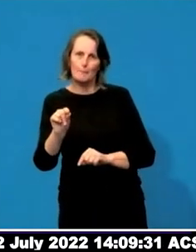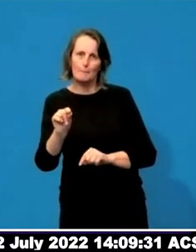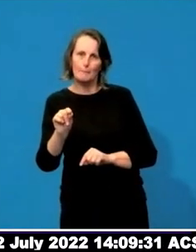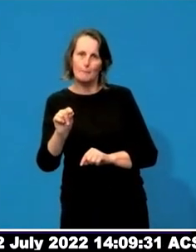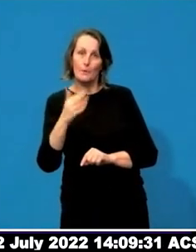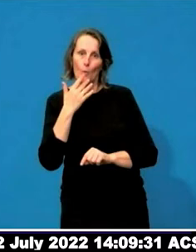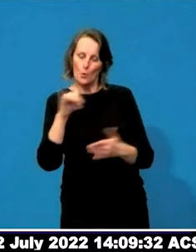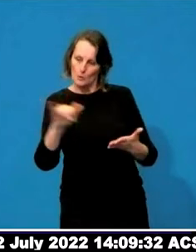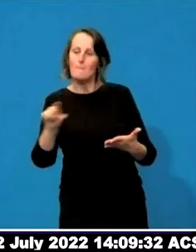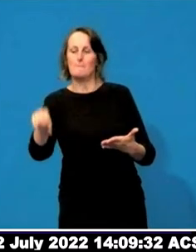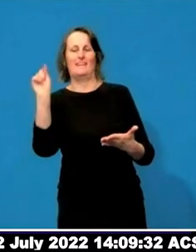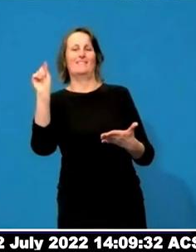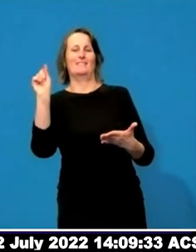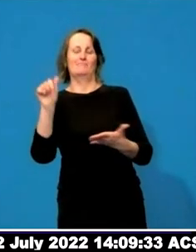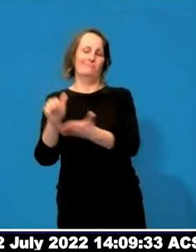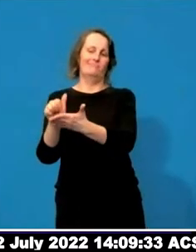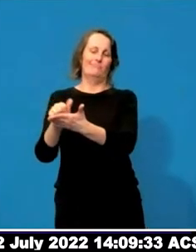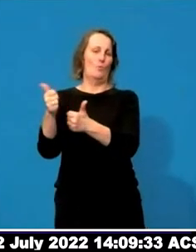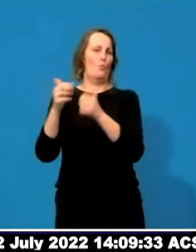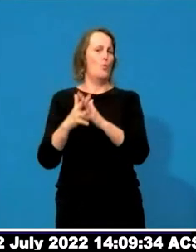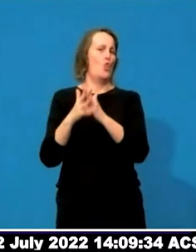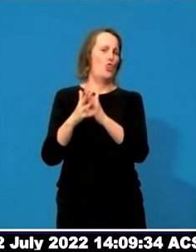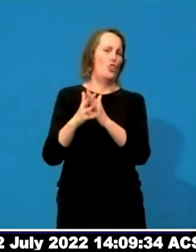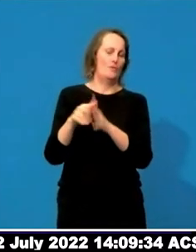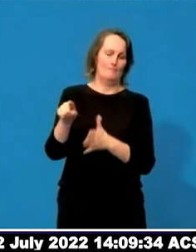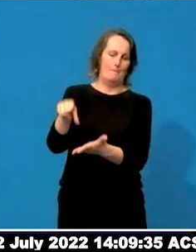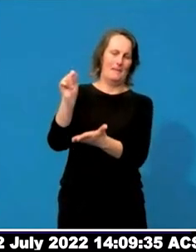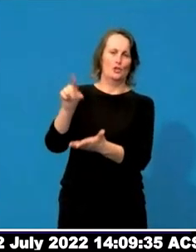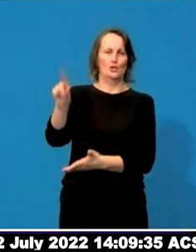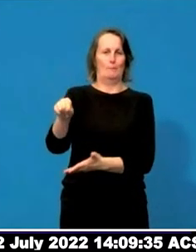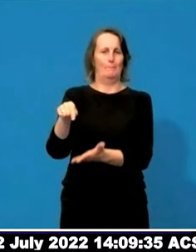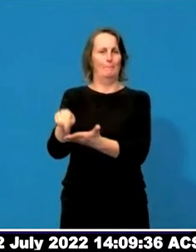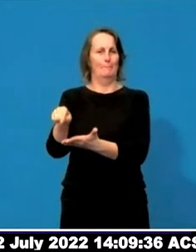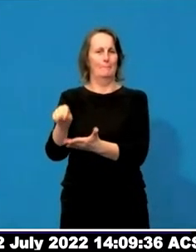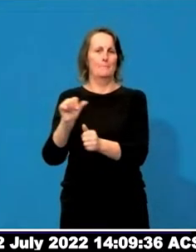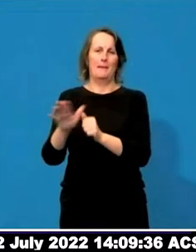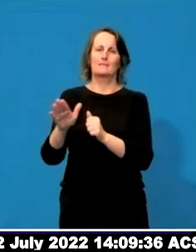They thought that was good value, and the best way to go.